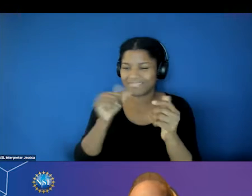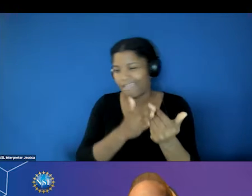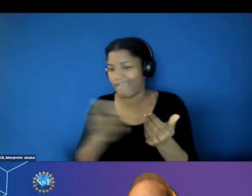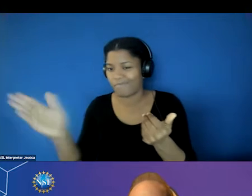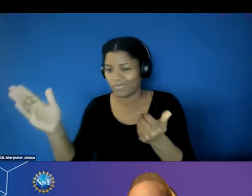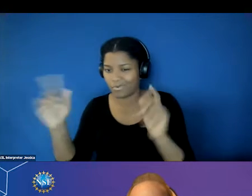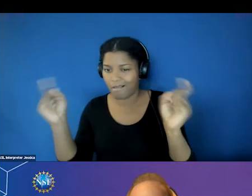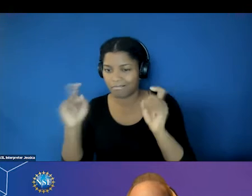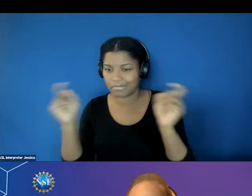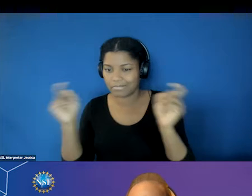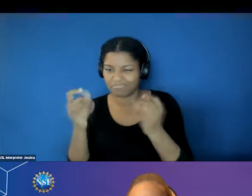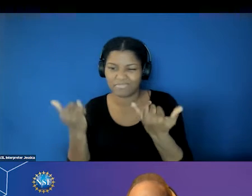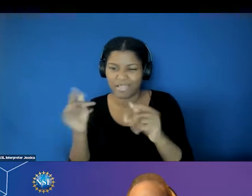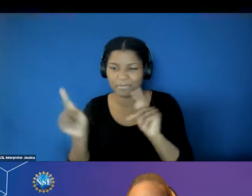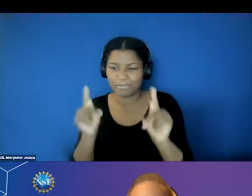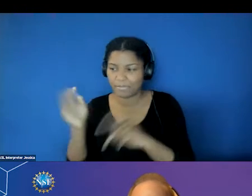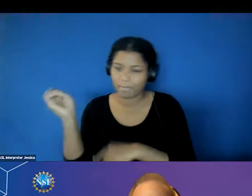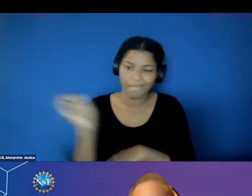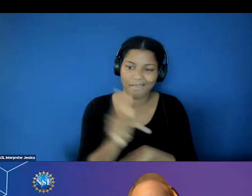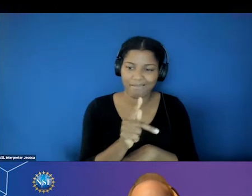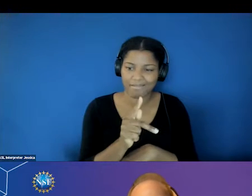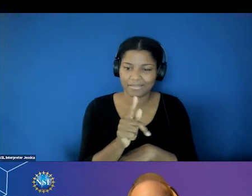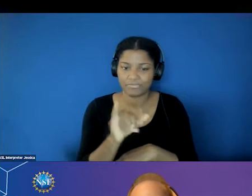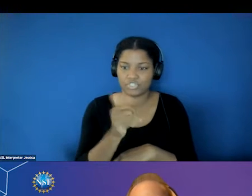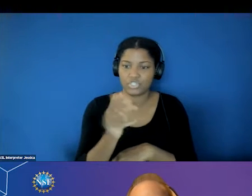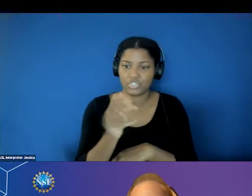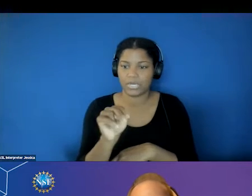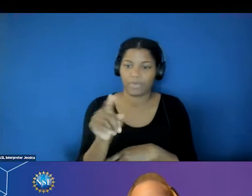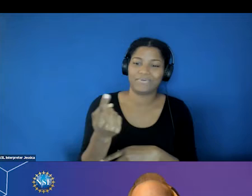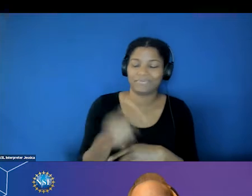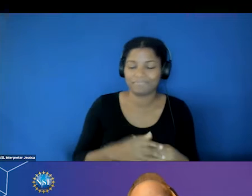everyone returns just after the first of the year. So, that's a,